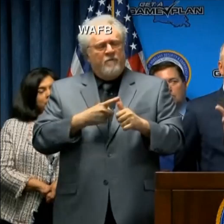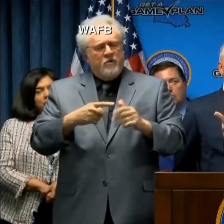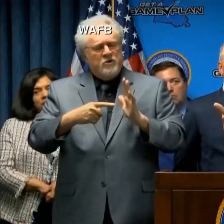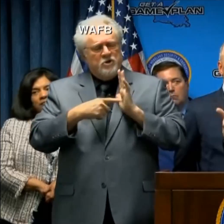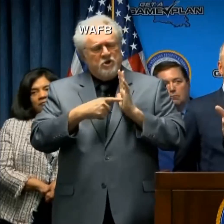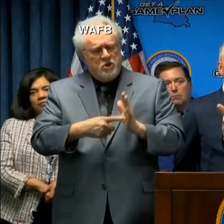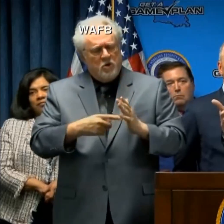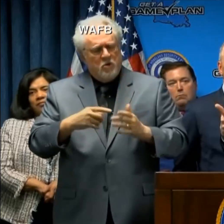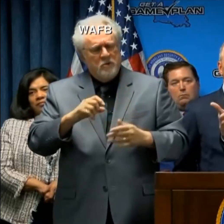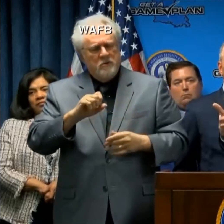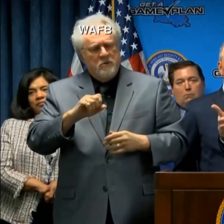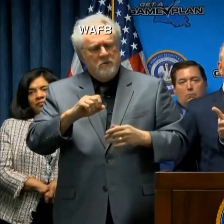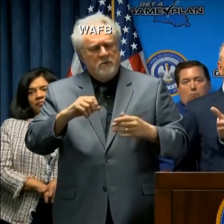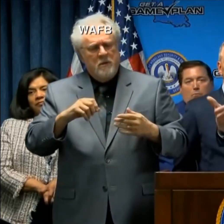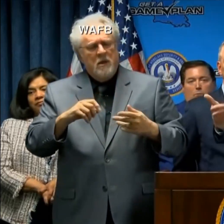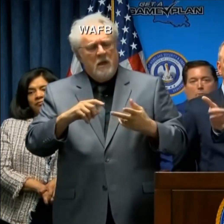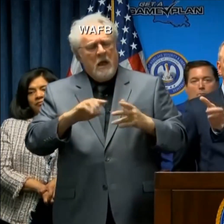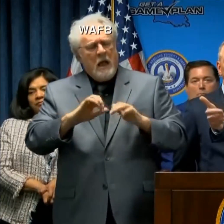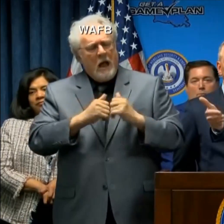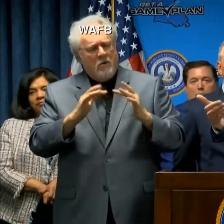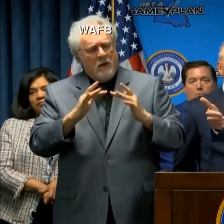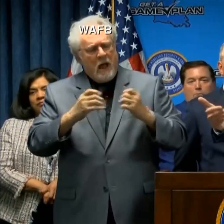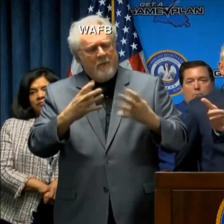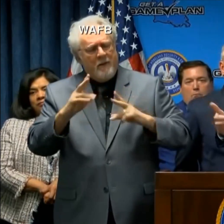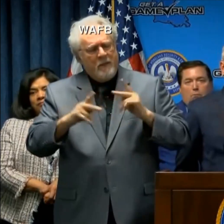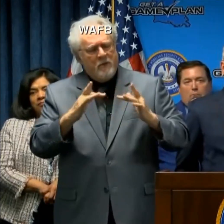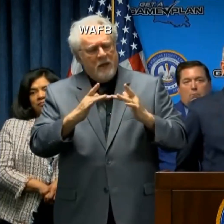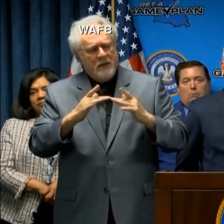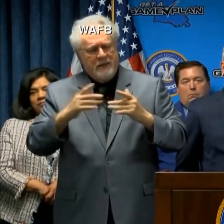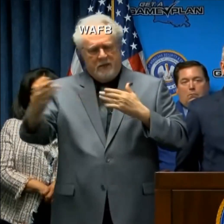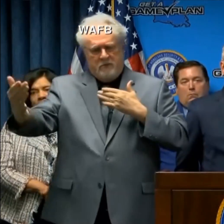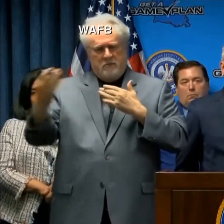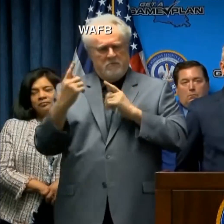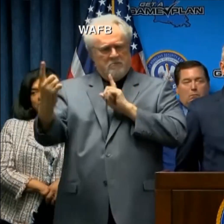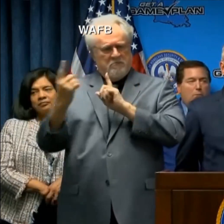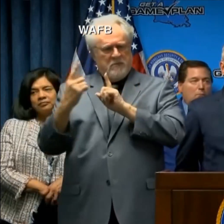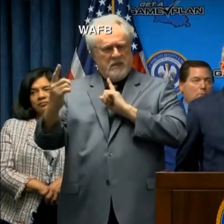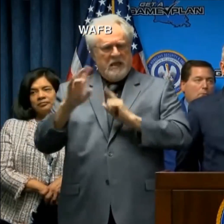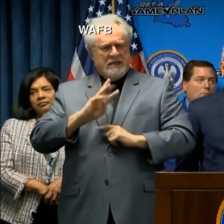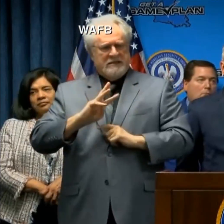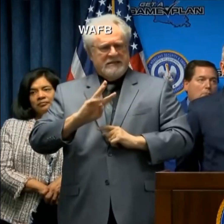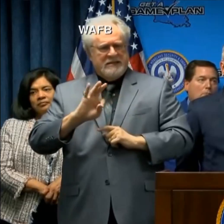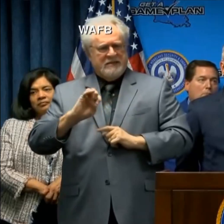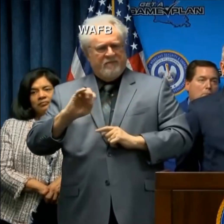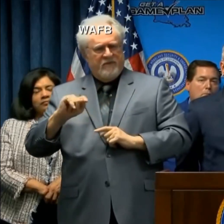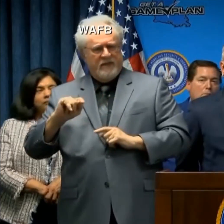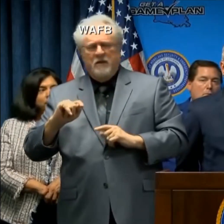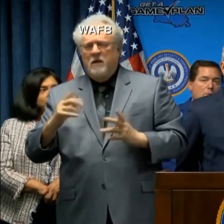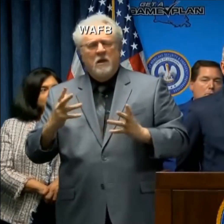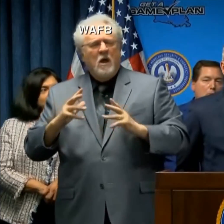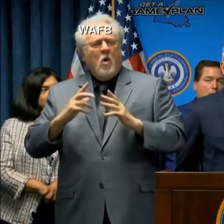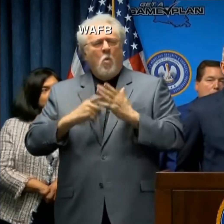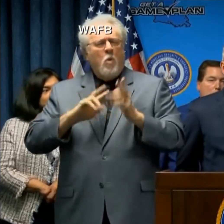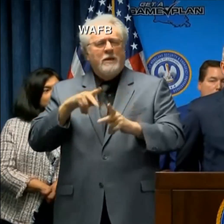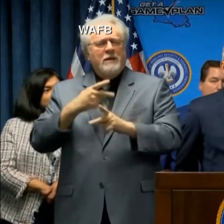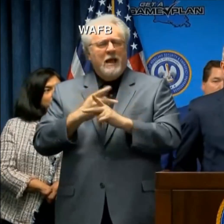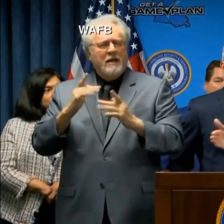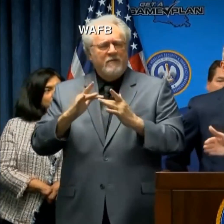how many people have you come in a close contact relatively like 6 feet or so in close contact what was the nature of that contact and we're going back four